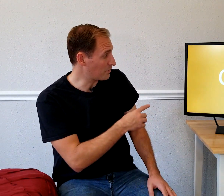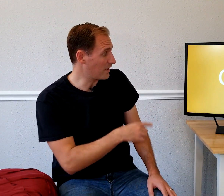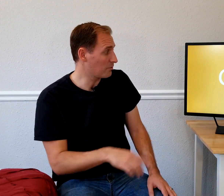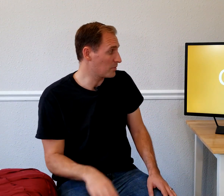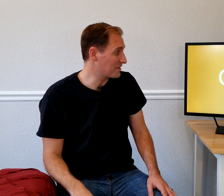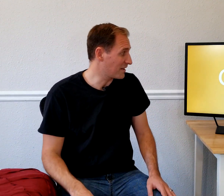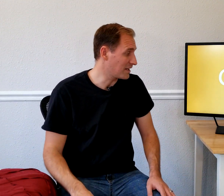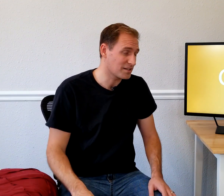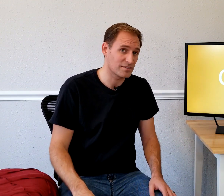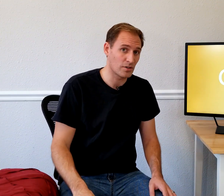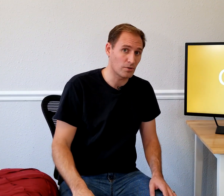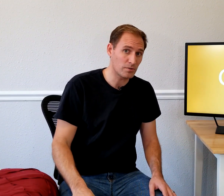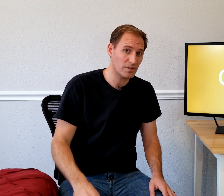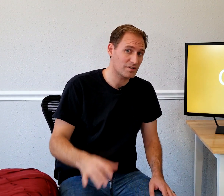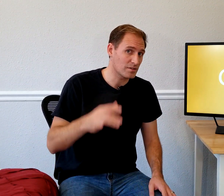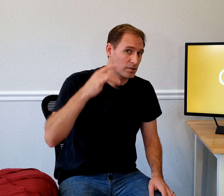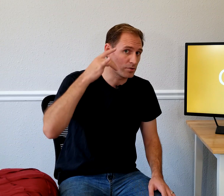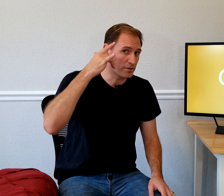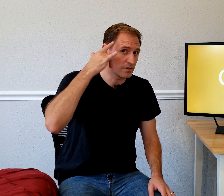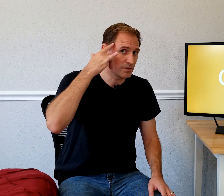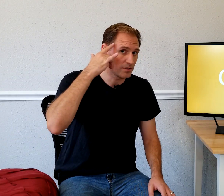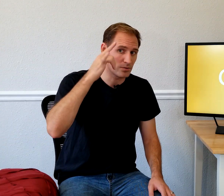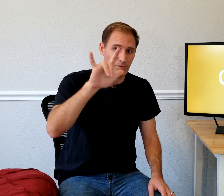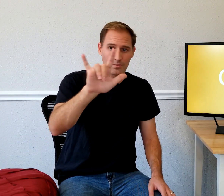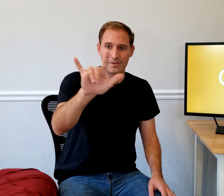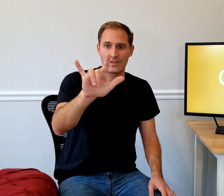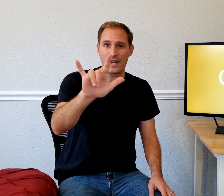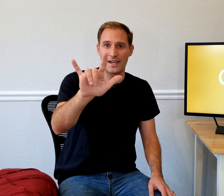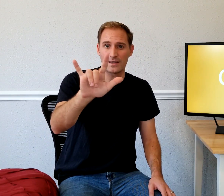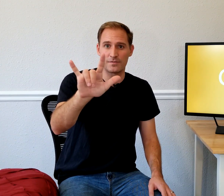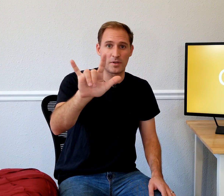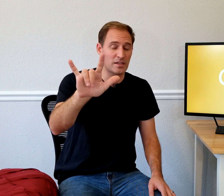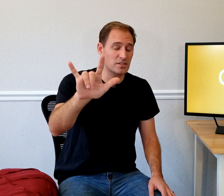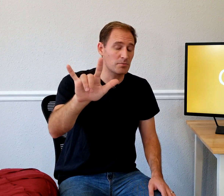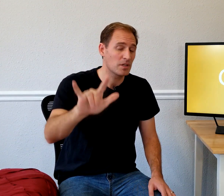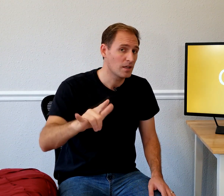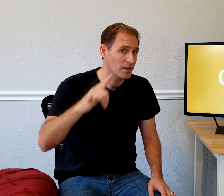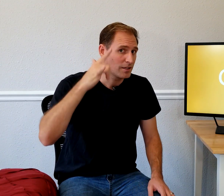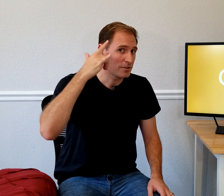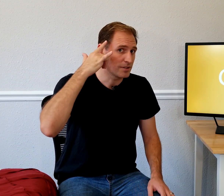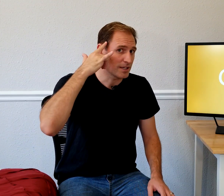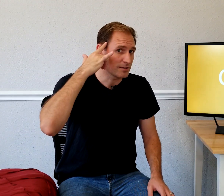we will be signing is gold, so you'll do the I love you hand shape you take it to